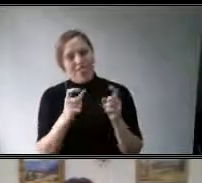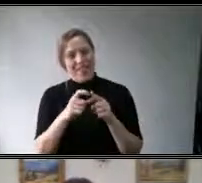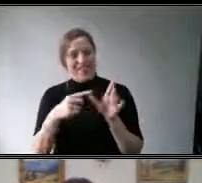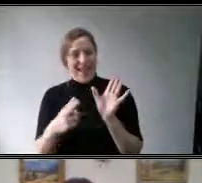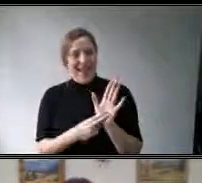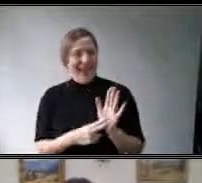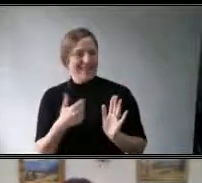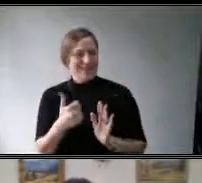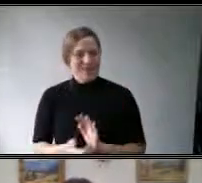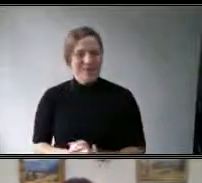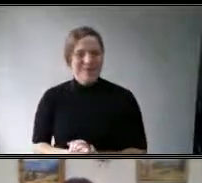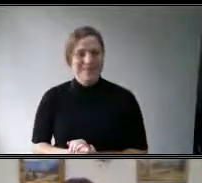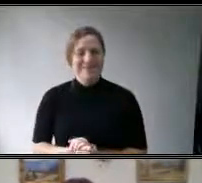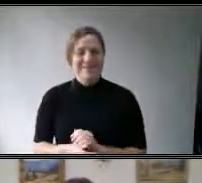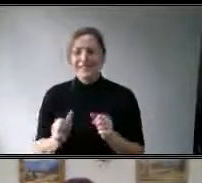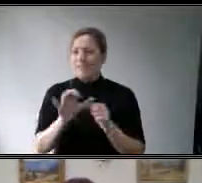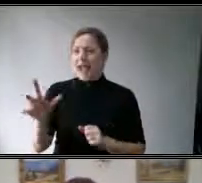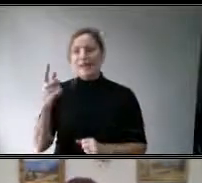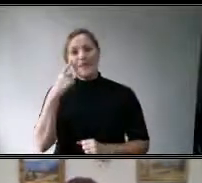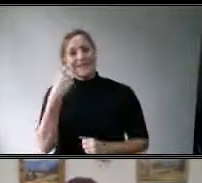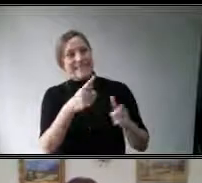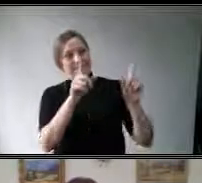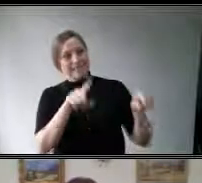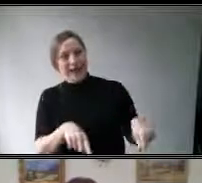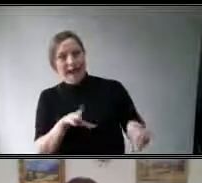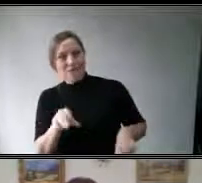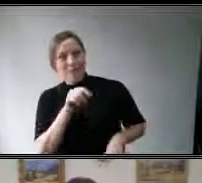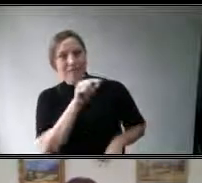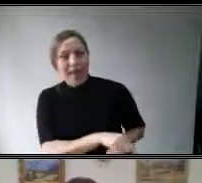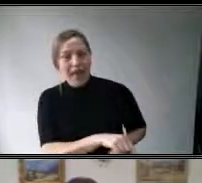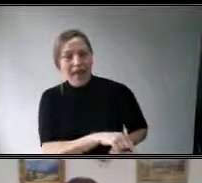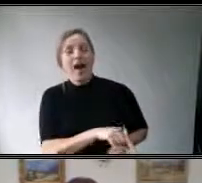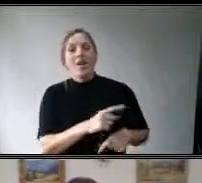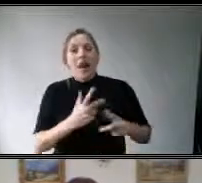those sorts of things kind of starting as the kernel of an idea through an internship and then